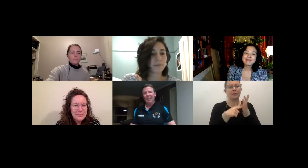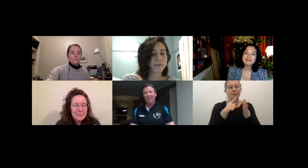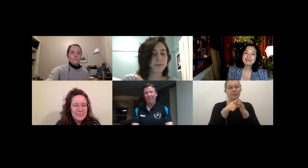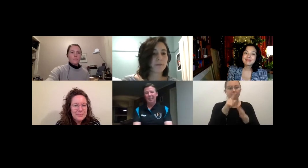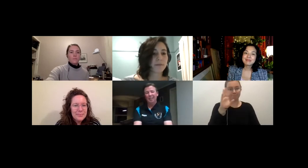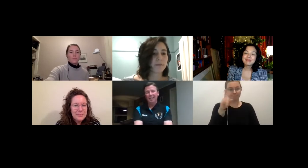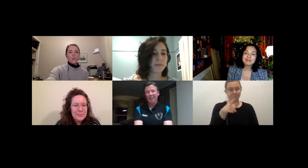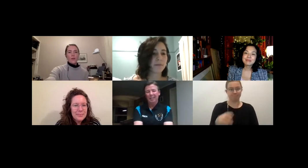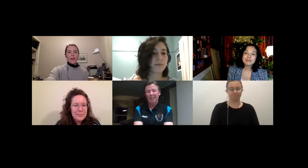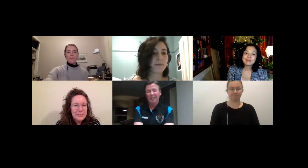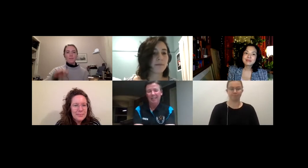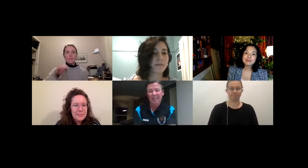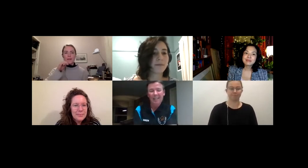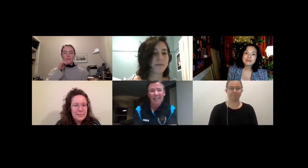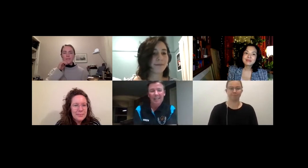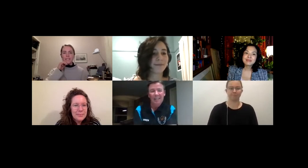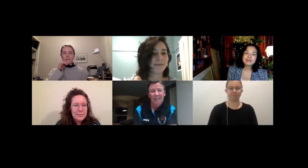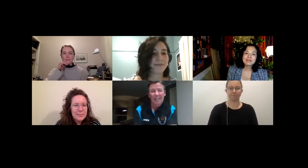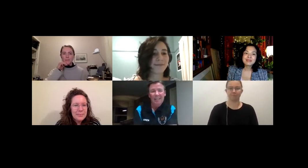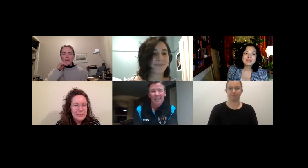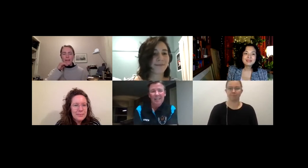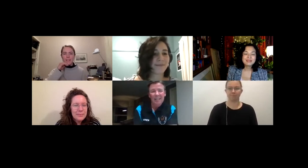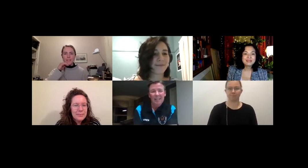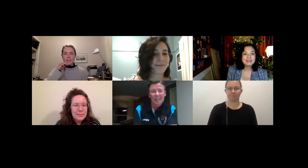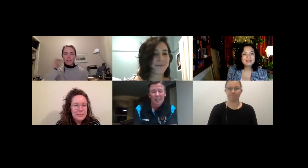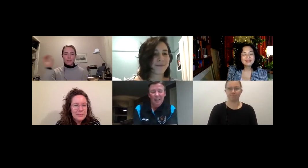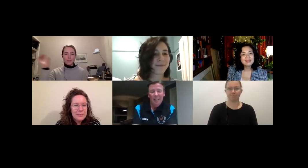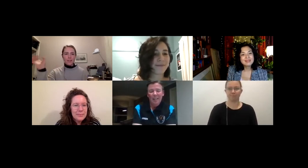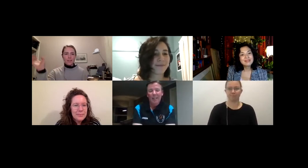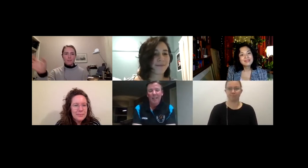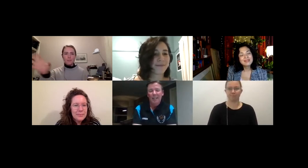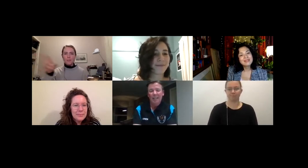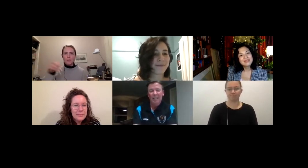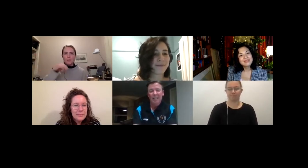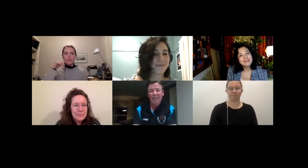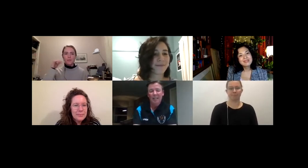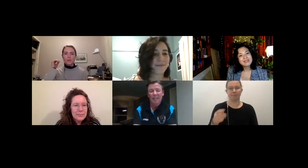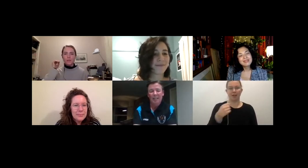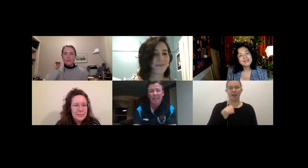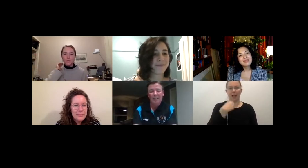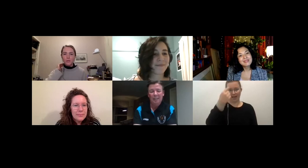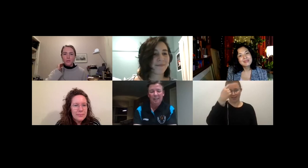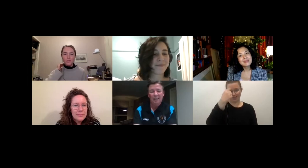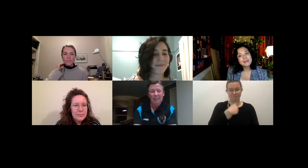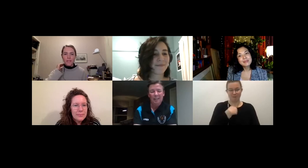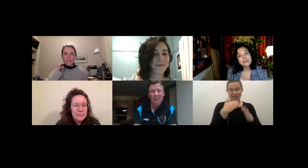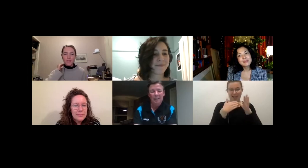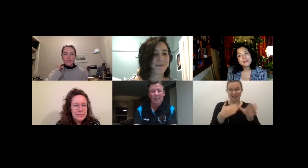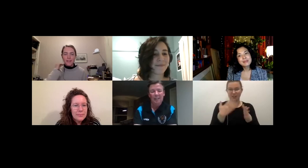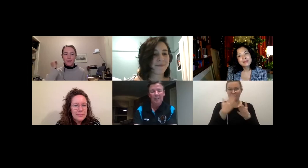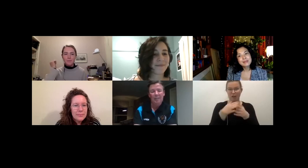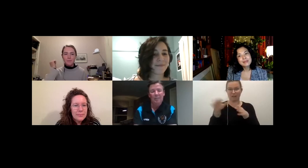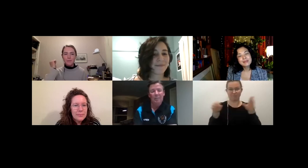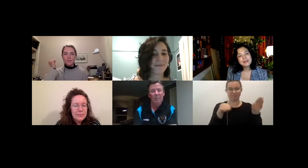I feel like my answer kind of had a little bit of what you all said. There